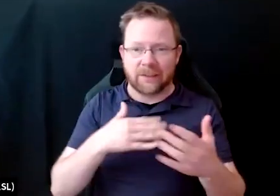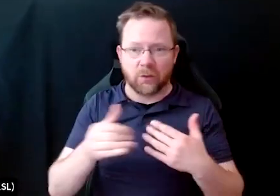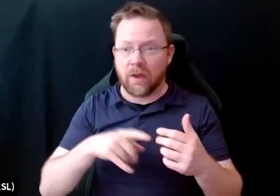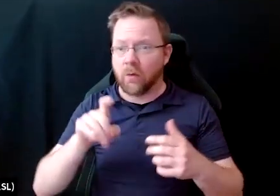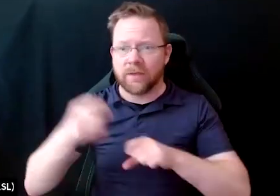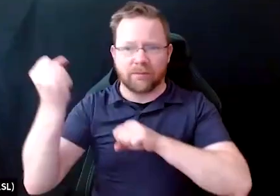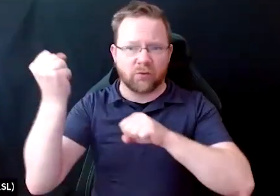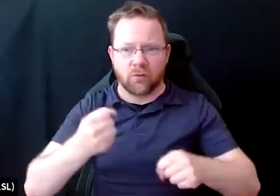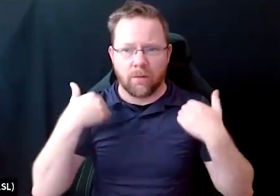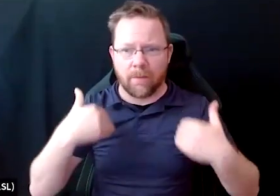Spoiler alert,